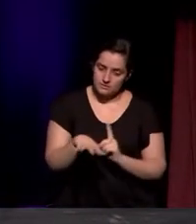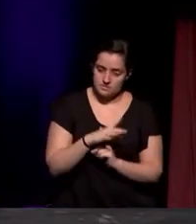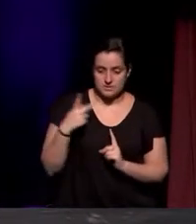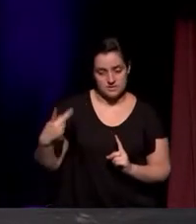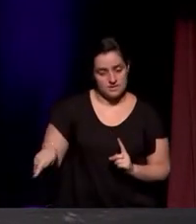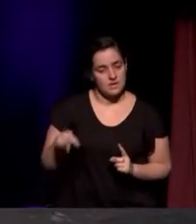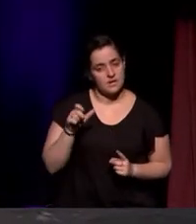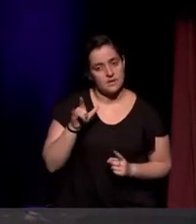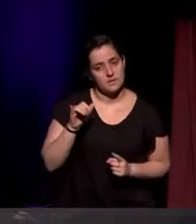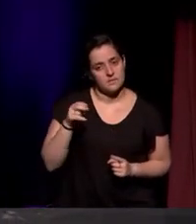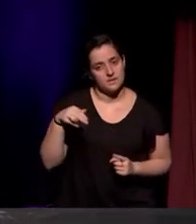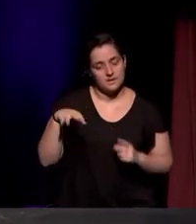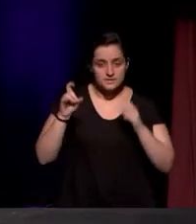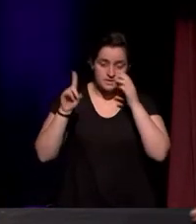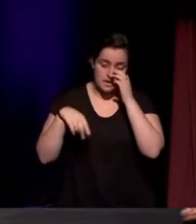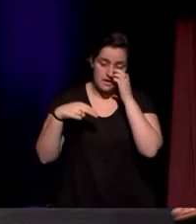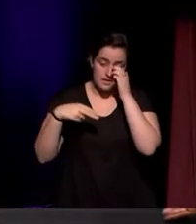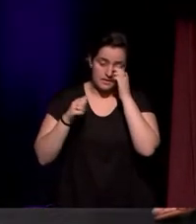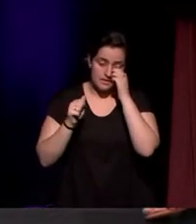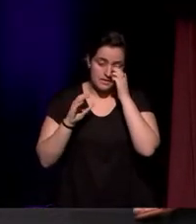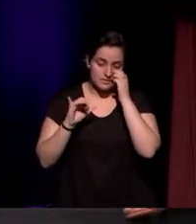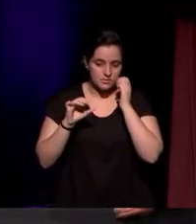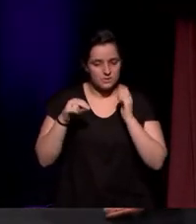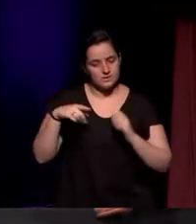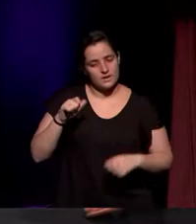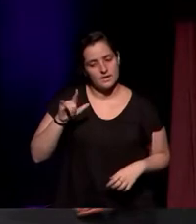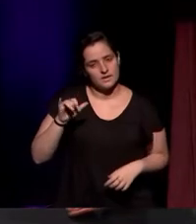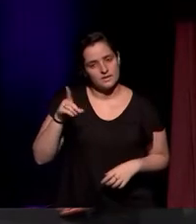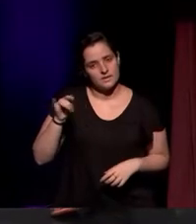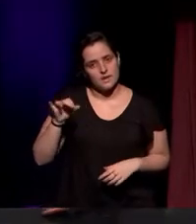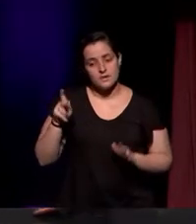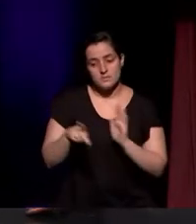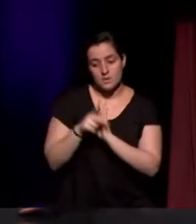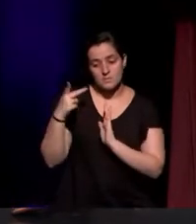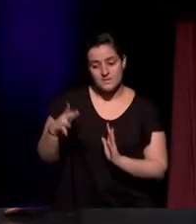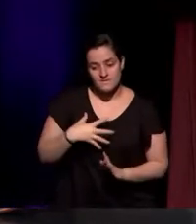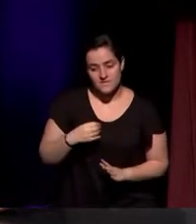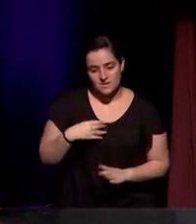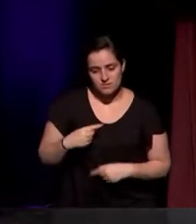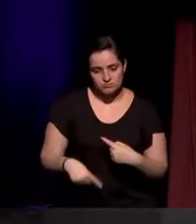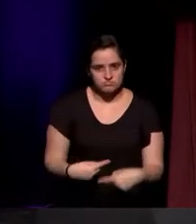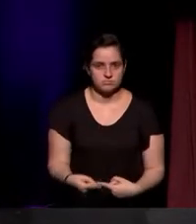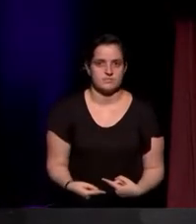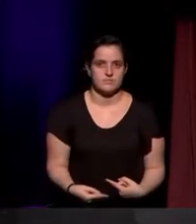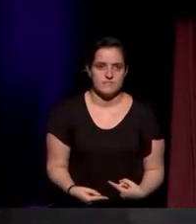is the nationality for the children of Lebanese. Nationality is granted